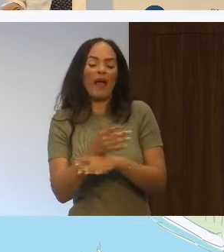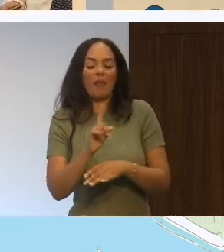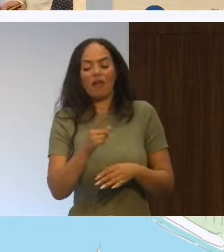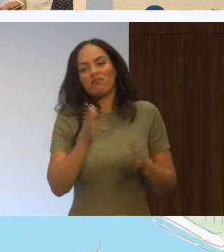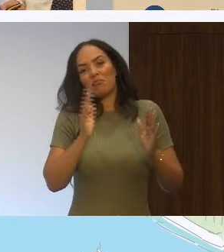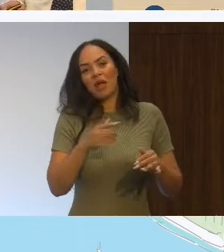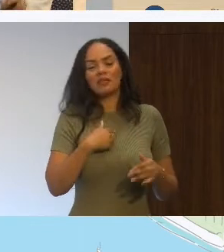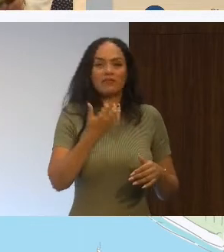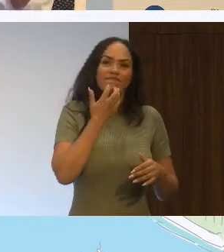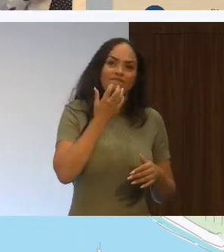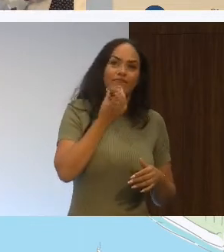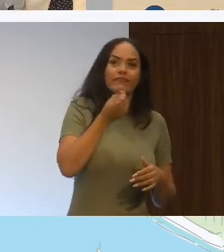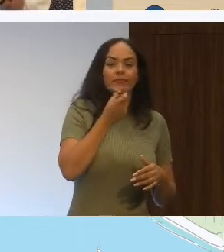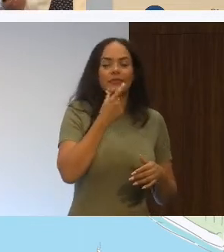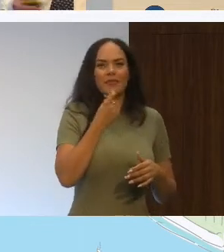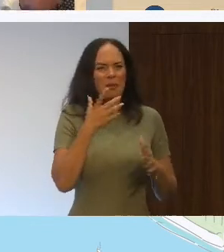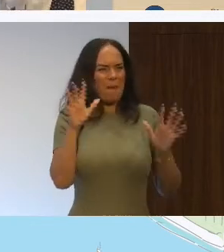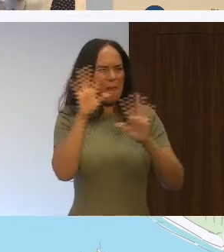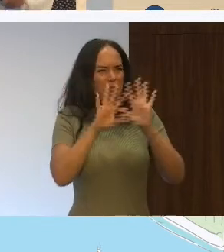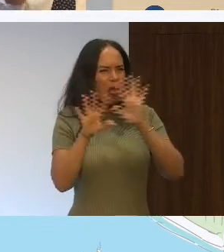then I may miss out on them working, even if they probably don't work.